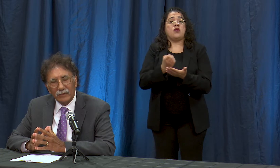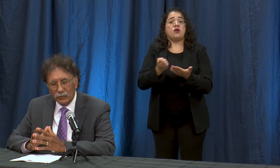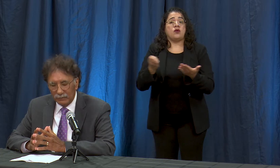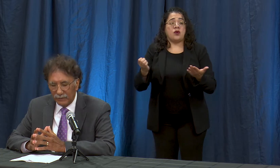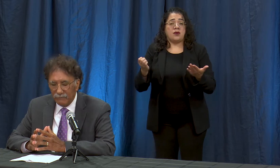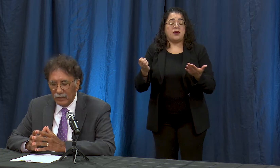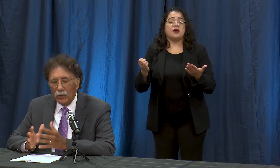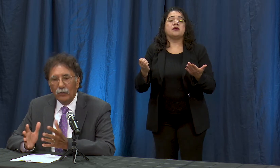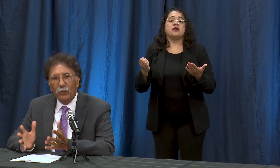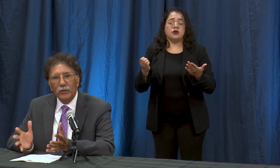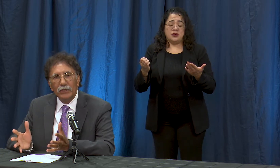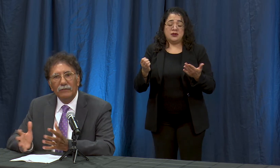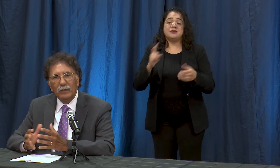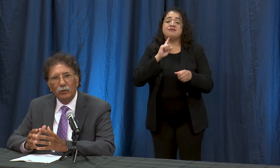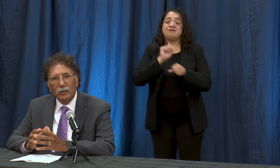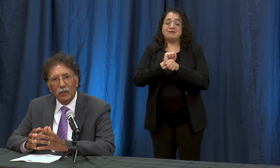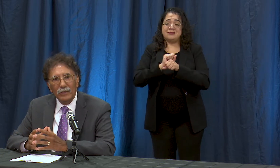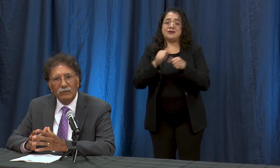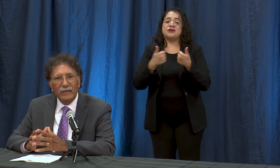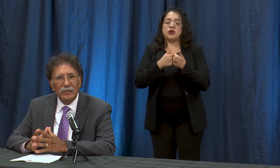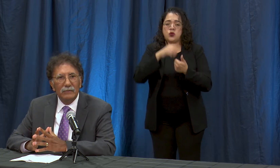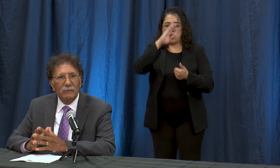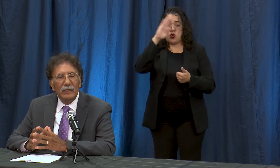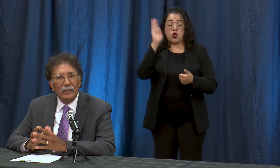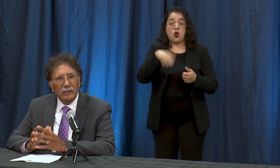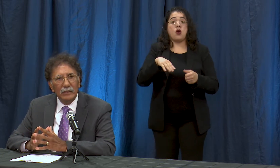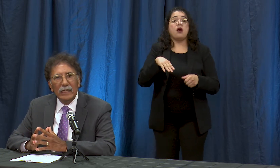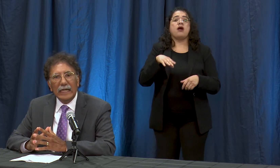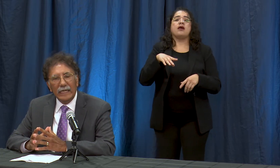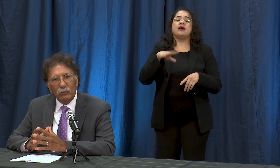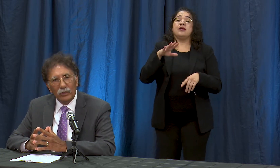equipment. Fortunately for the Port of Long Beach we've had some good networking